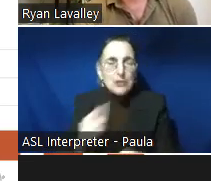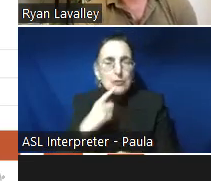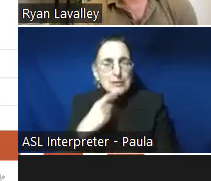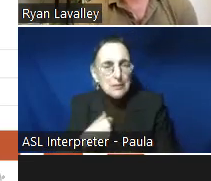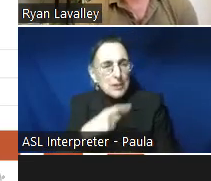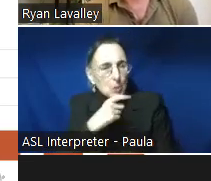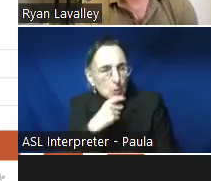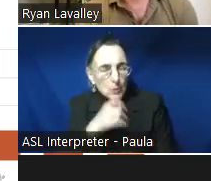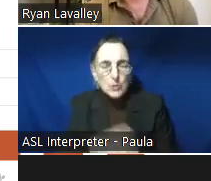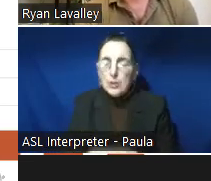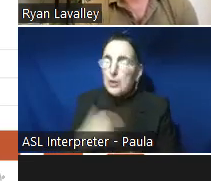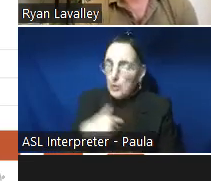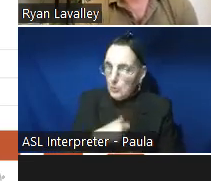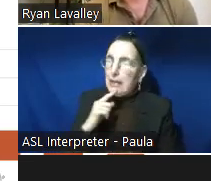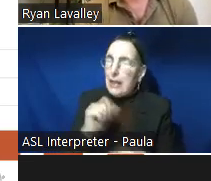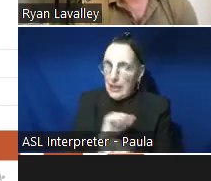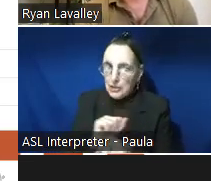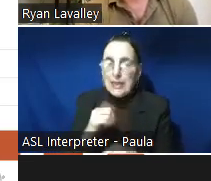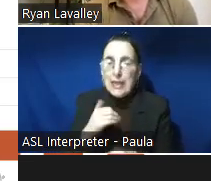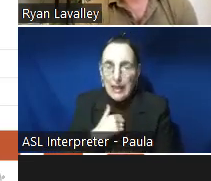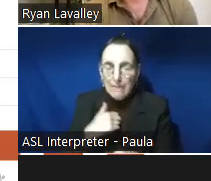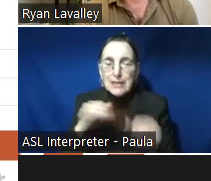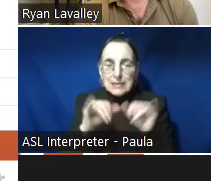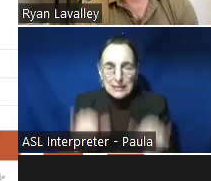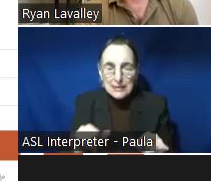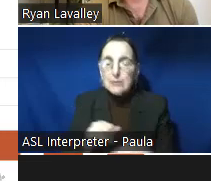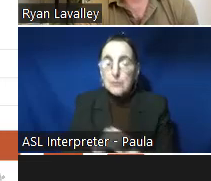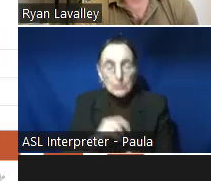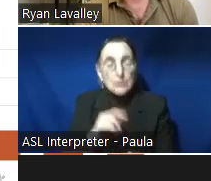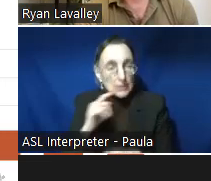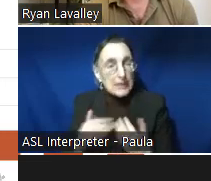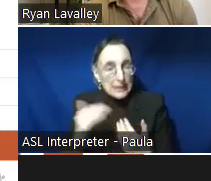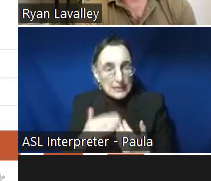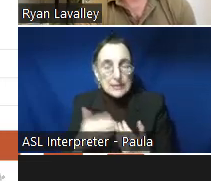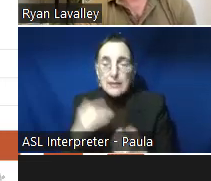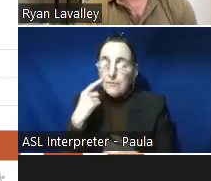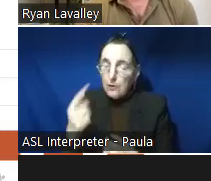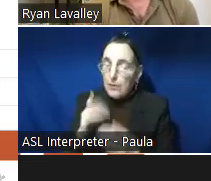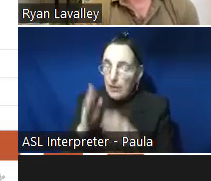actually have a system where it is pretty easy for that person speaking with the homeowner to go